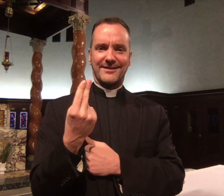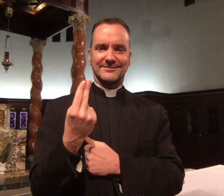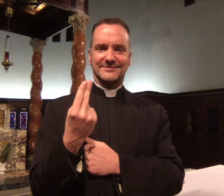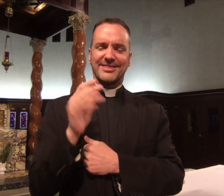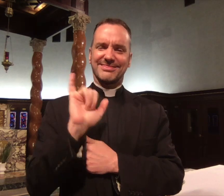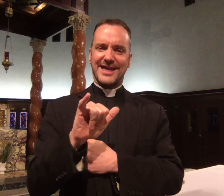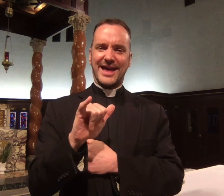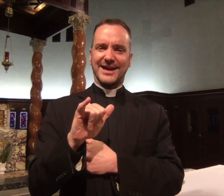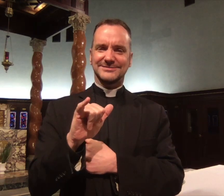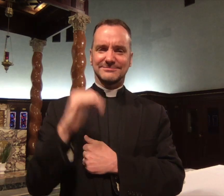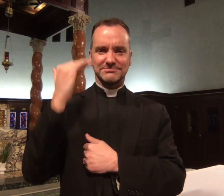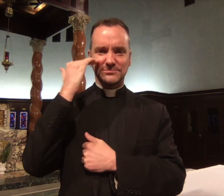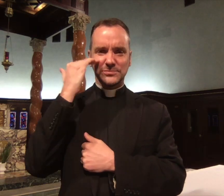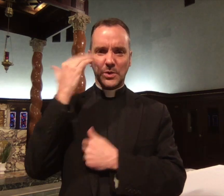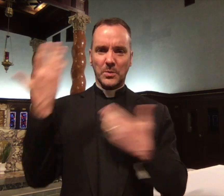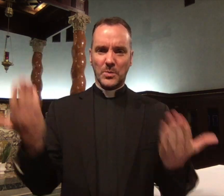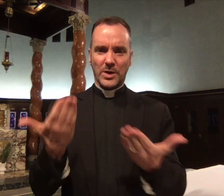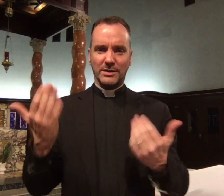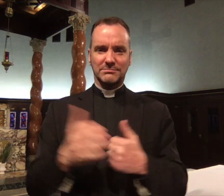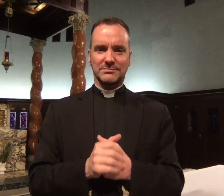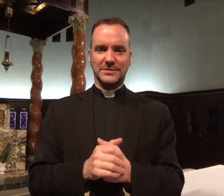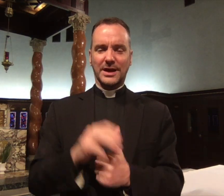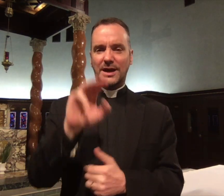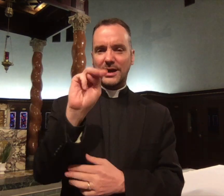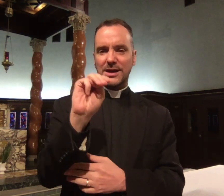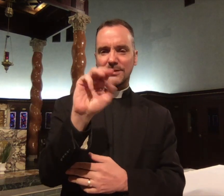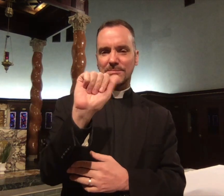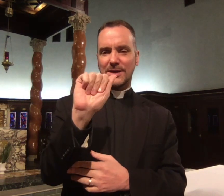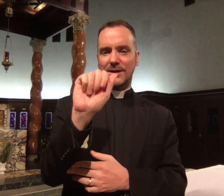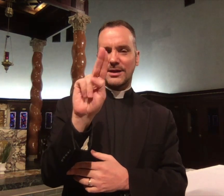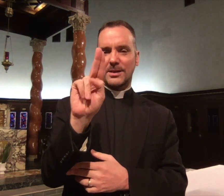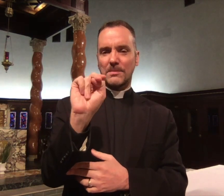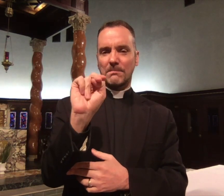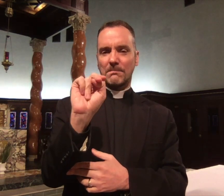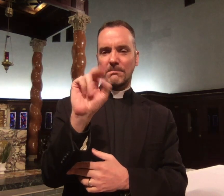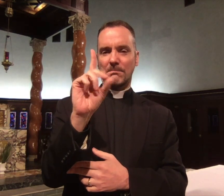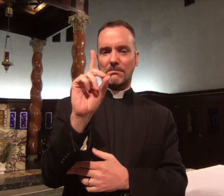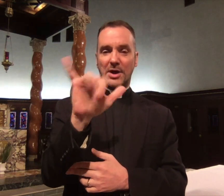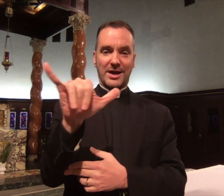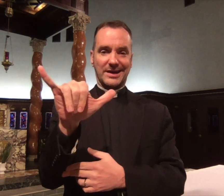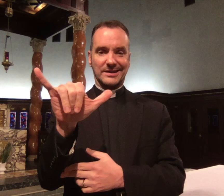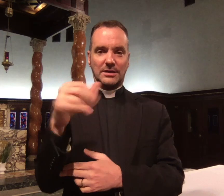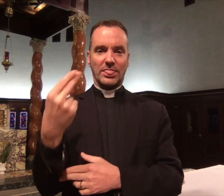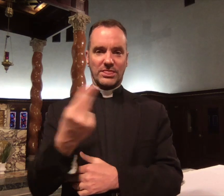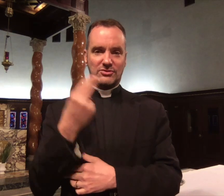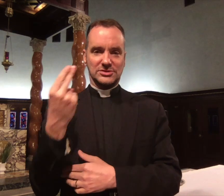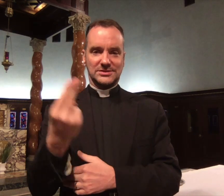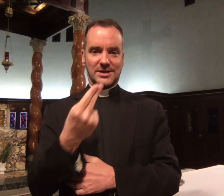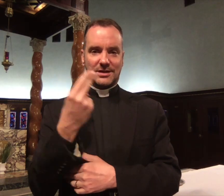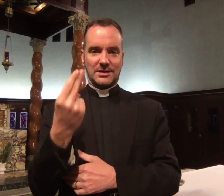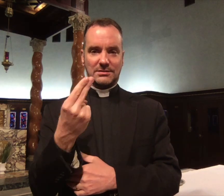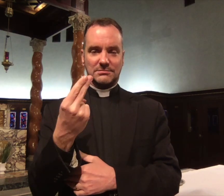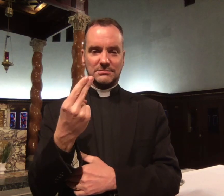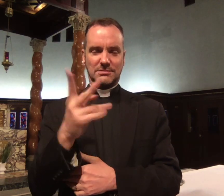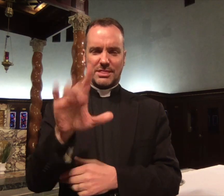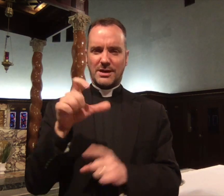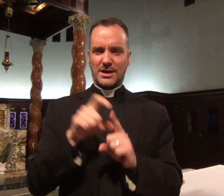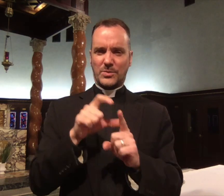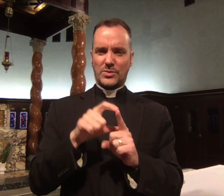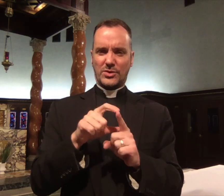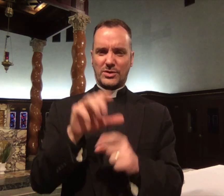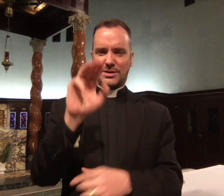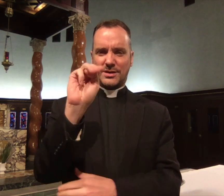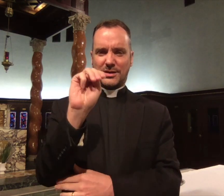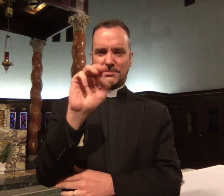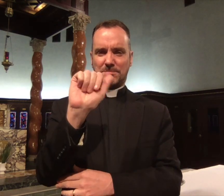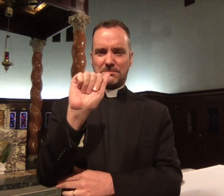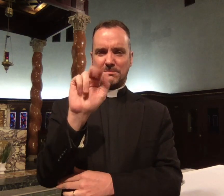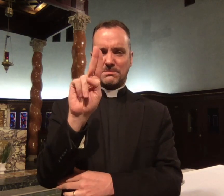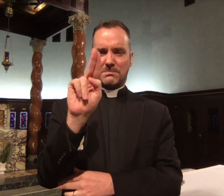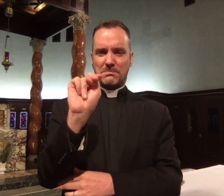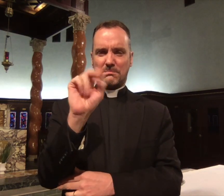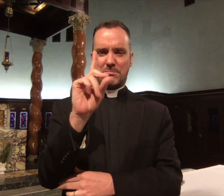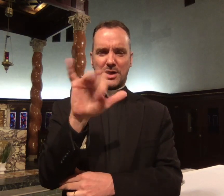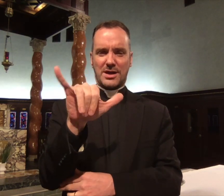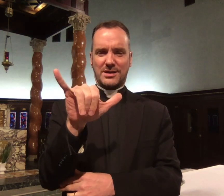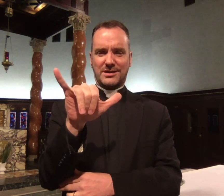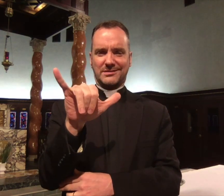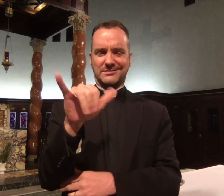Today we celebrate Holy Thursday, which is also called Maundy Thursday. That word